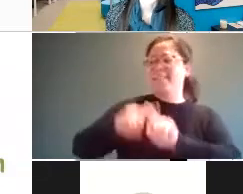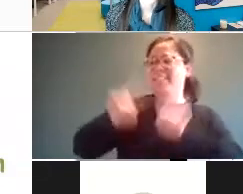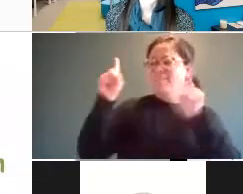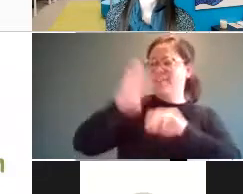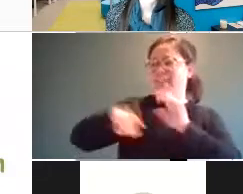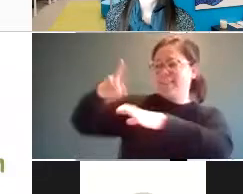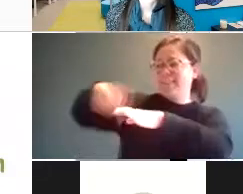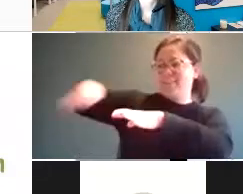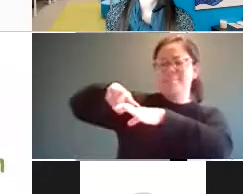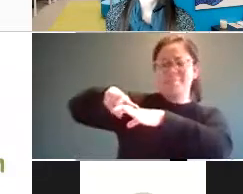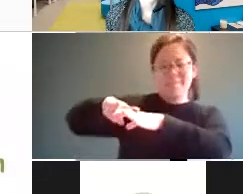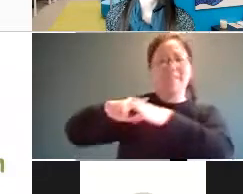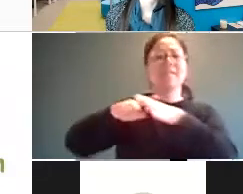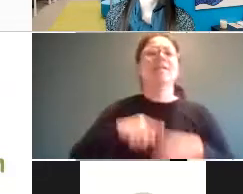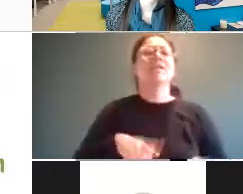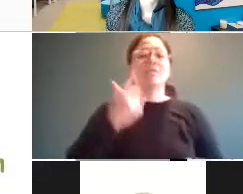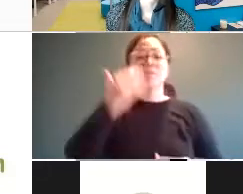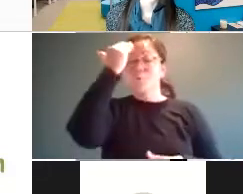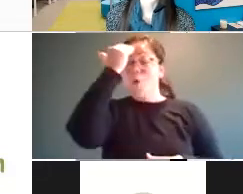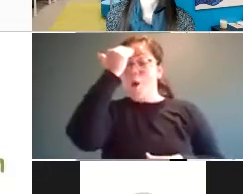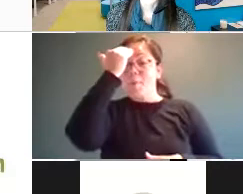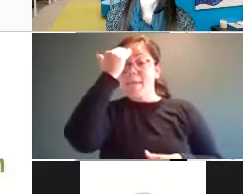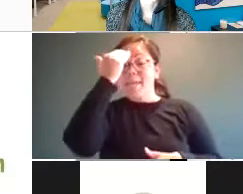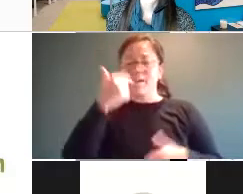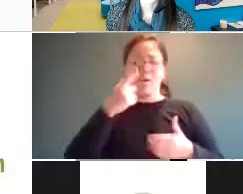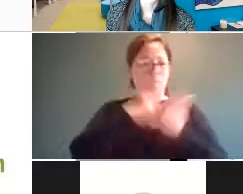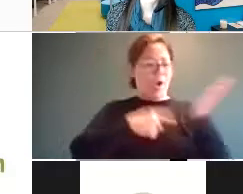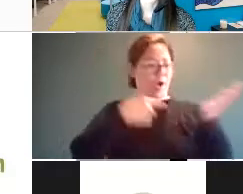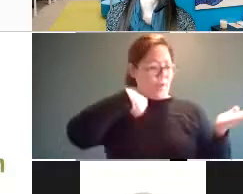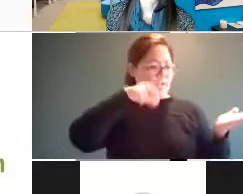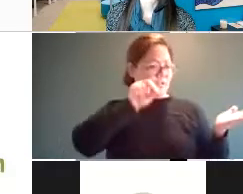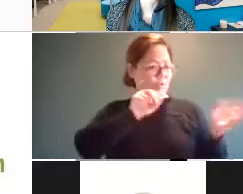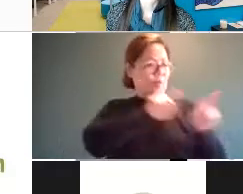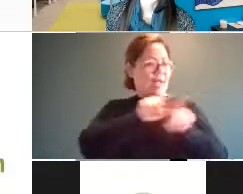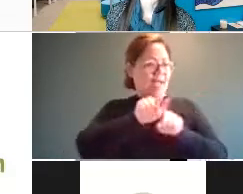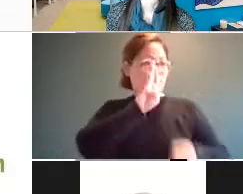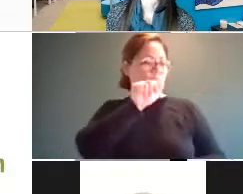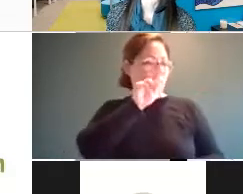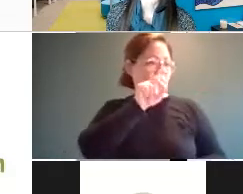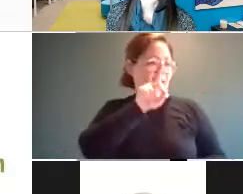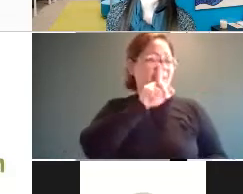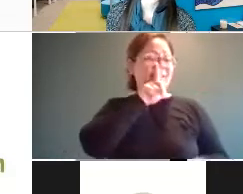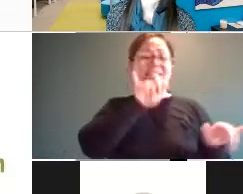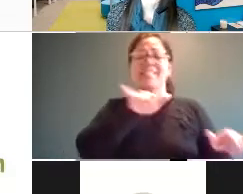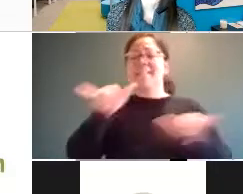Knowing the types of things that you do as a brand is just as important as knowing the types of things